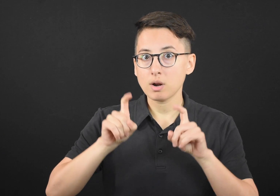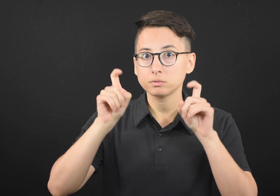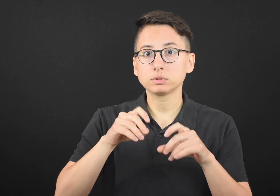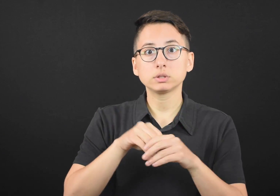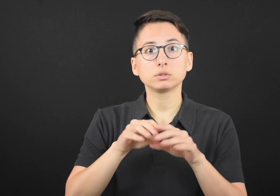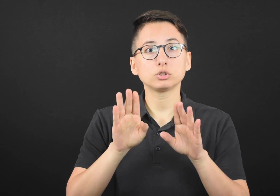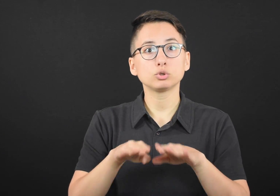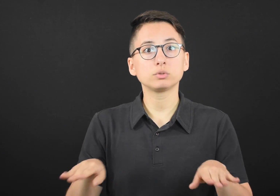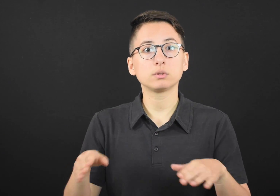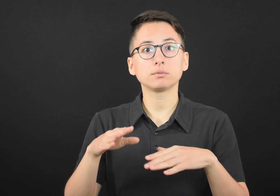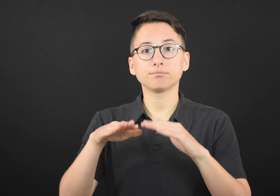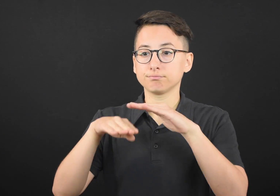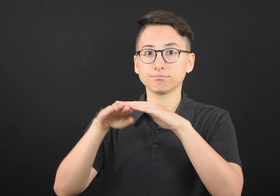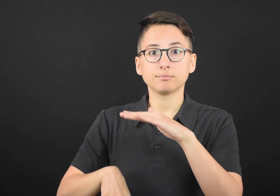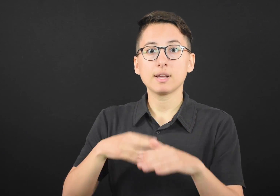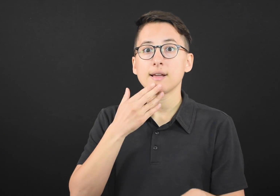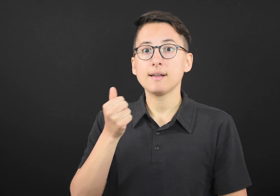sometime in the next several months.